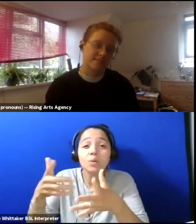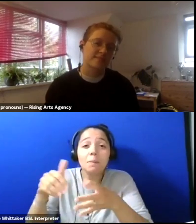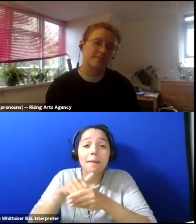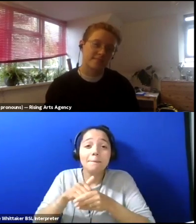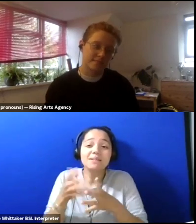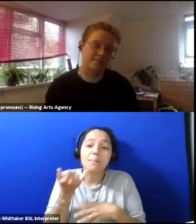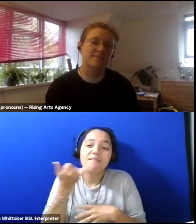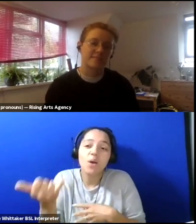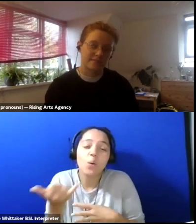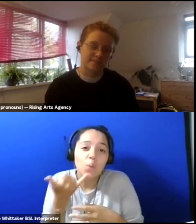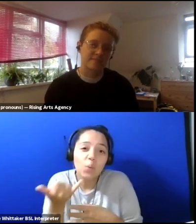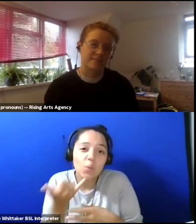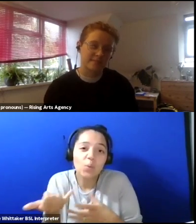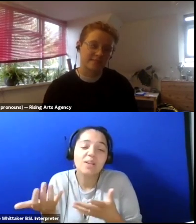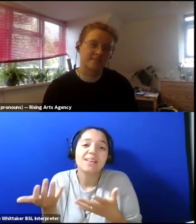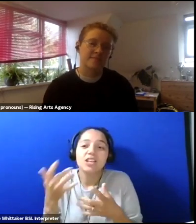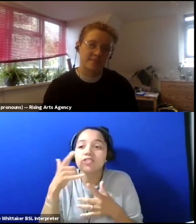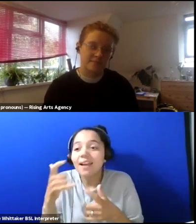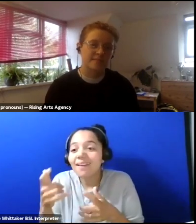banking and checking in with people.